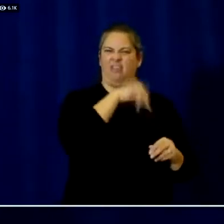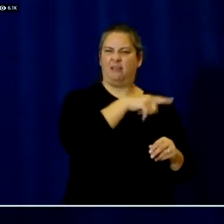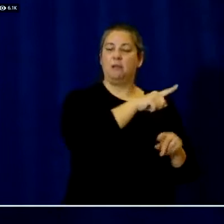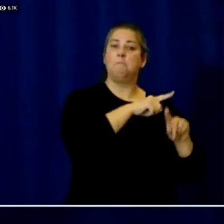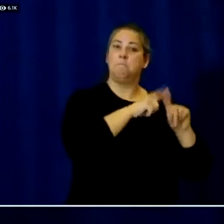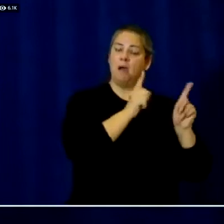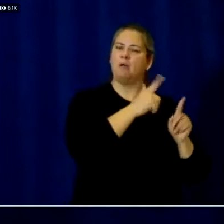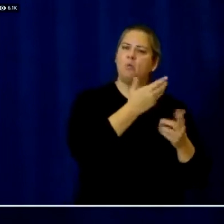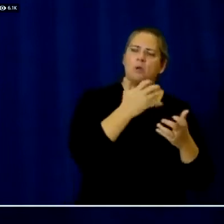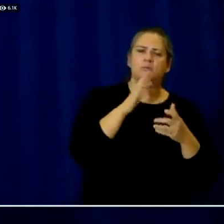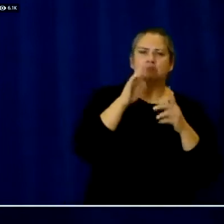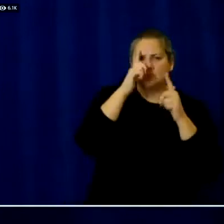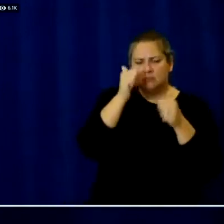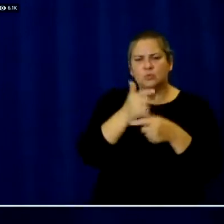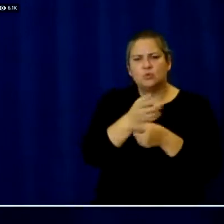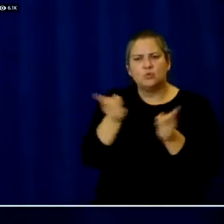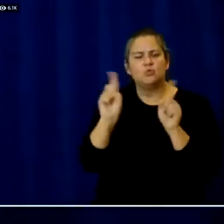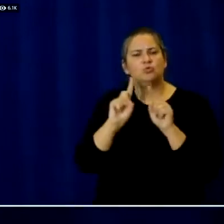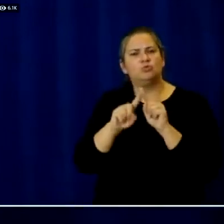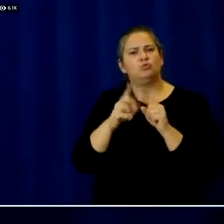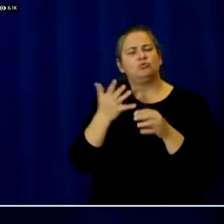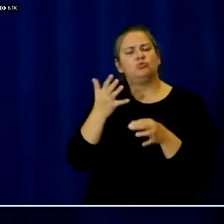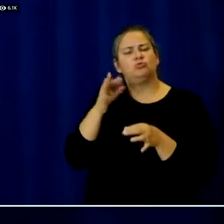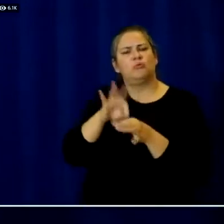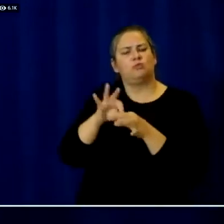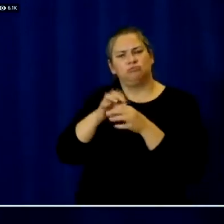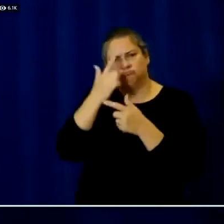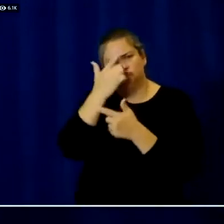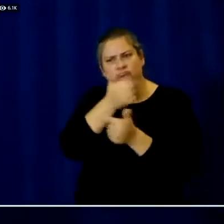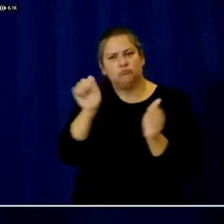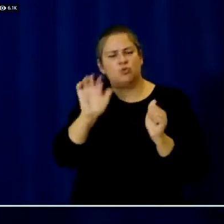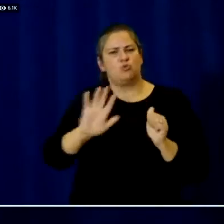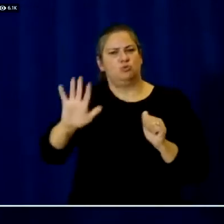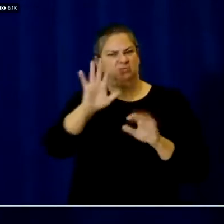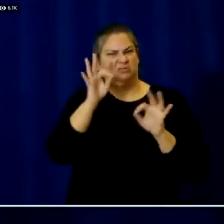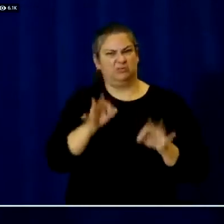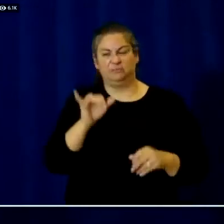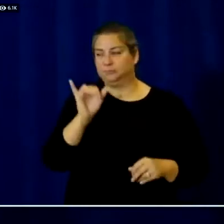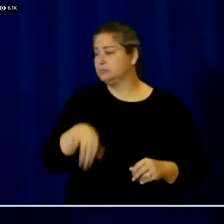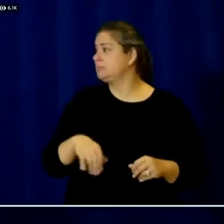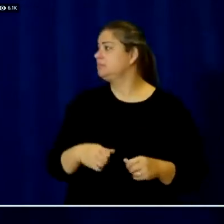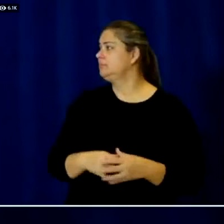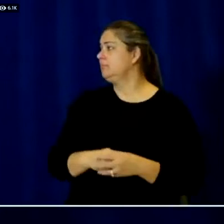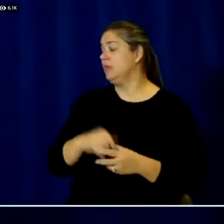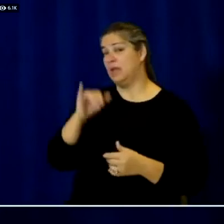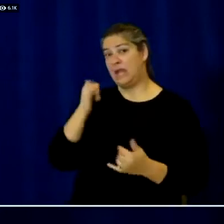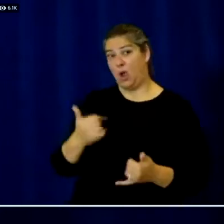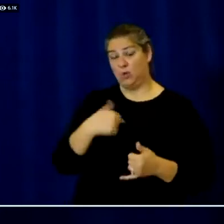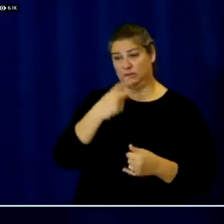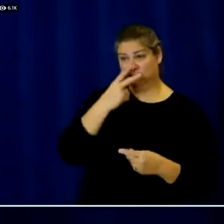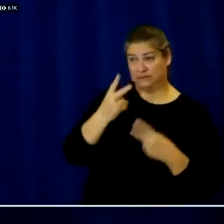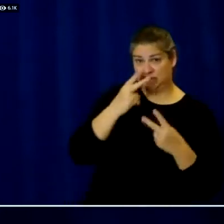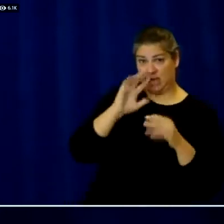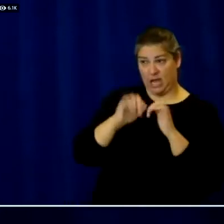it'll be 700,000 by tomorrow night. That's right in the sweet spot. That's enough that we see that it's working, that the word is getting out, that